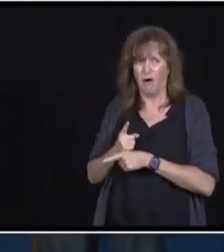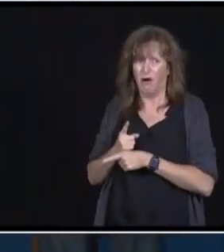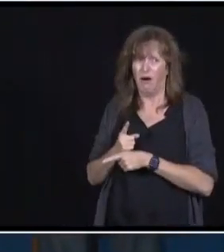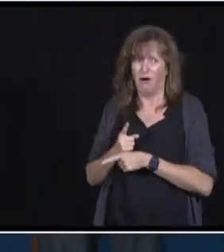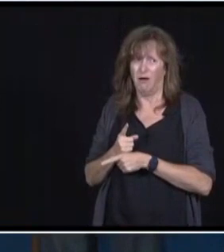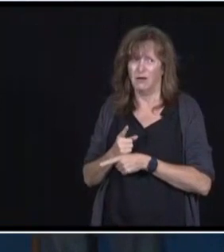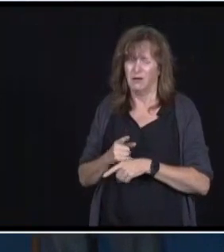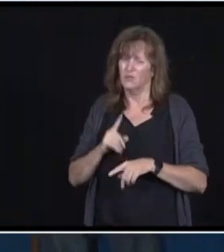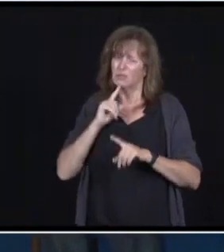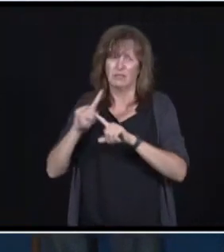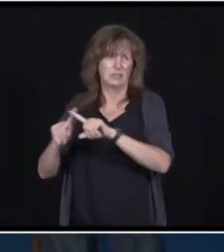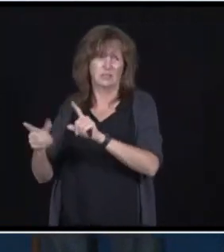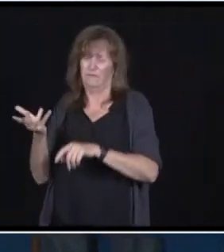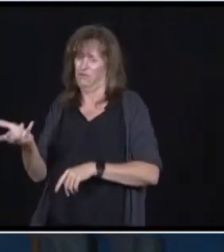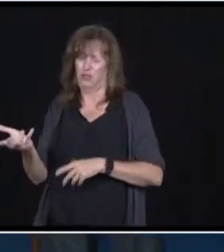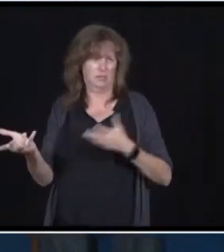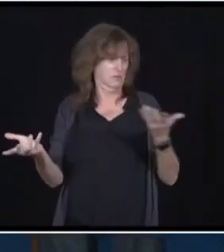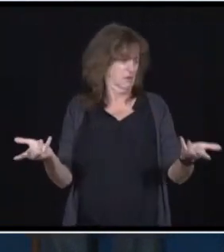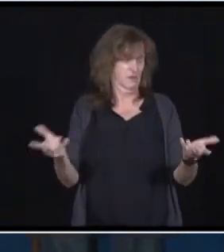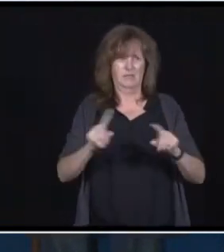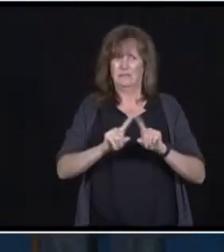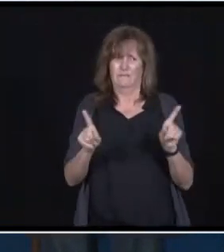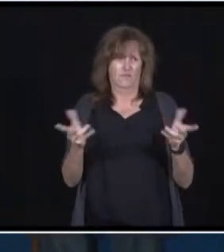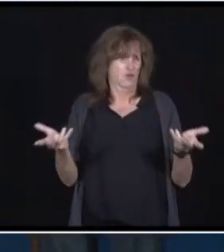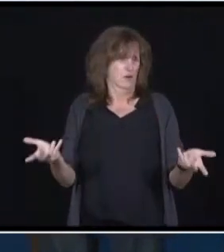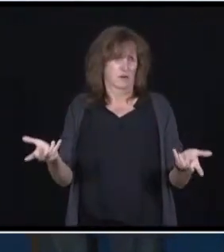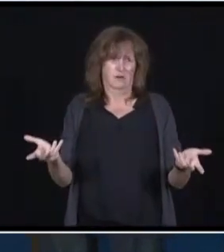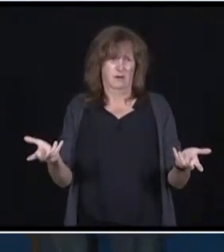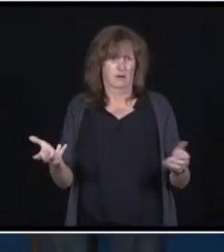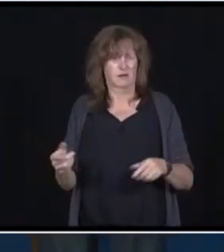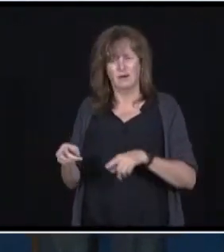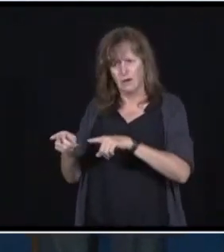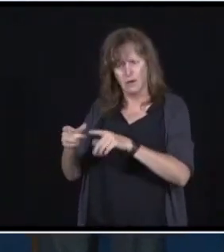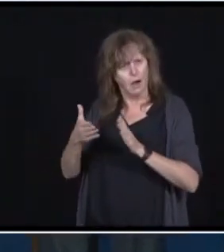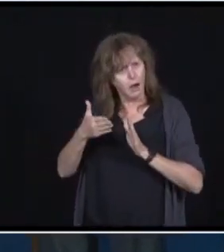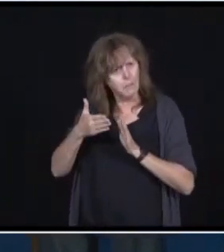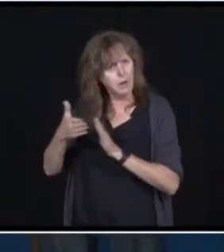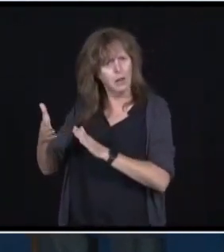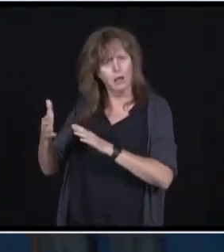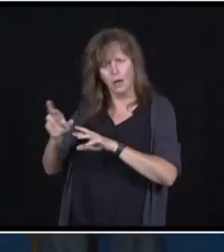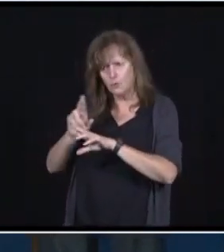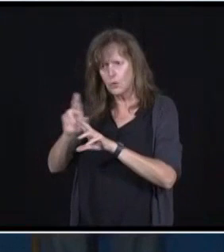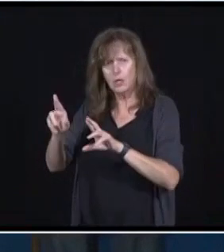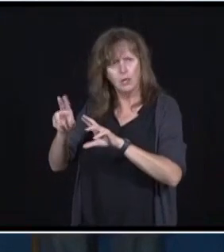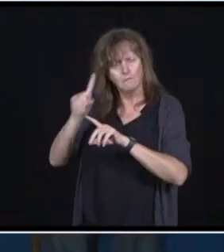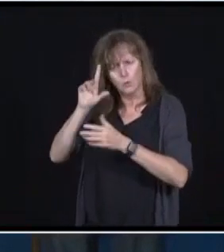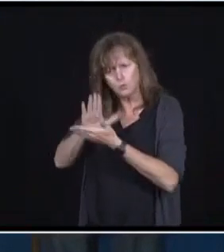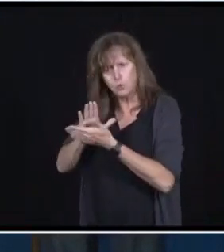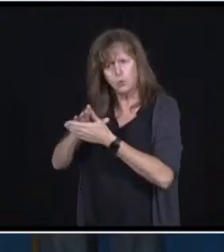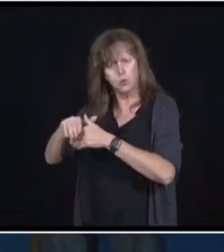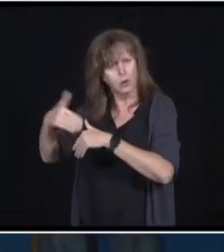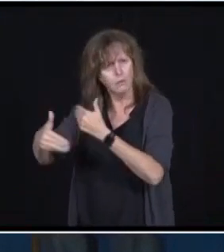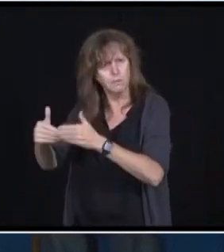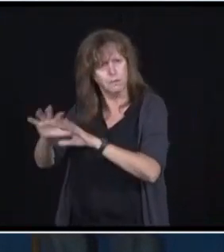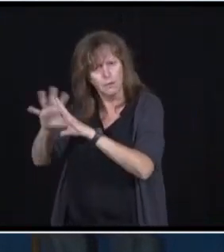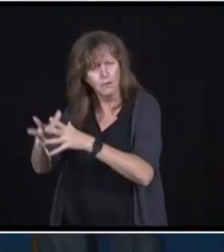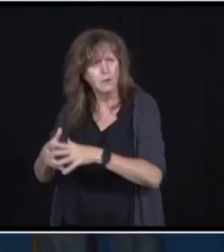And it is just apples and oranges. But I will handed over first to the Minister of Health and then Dr Williams.